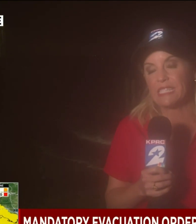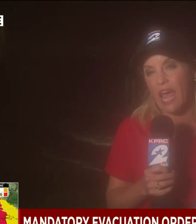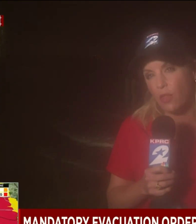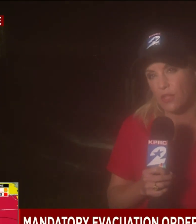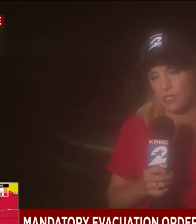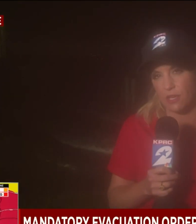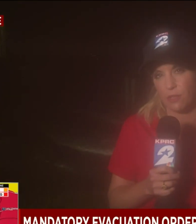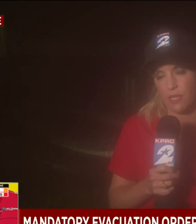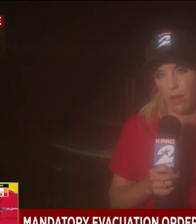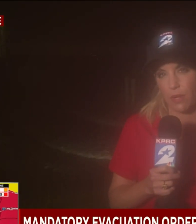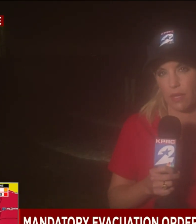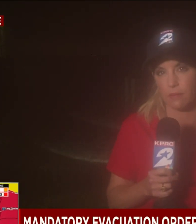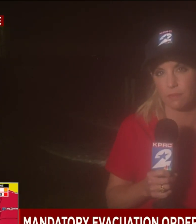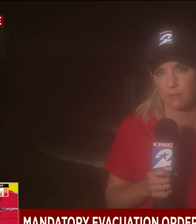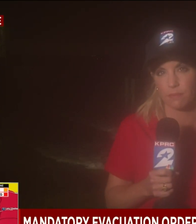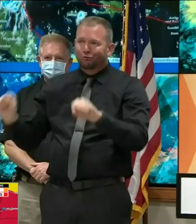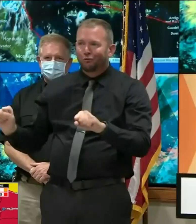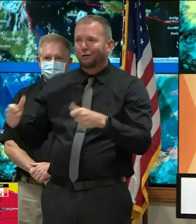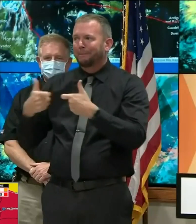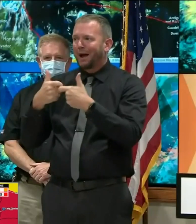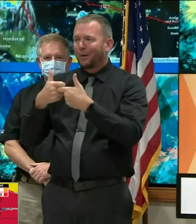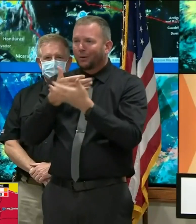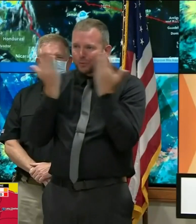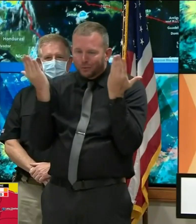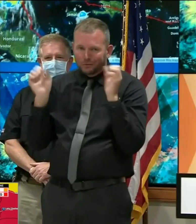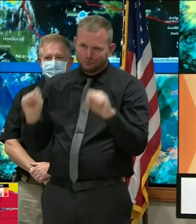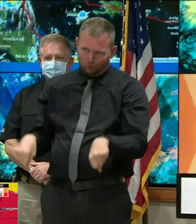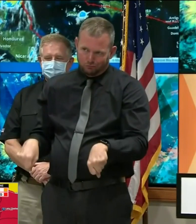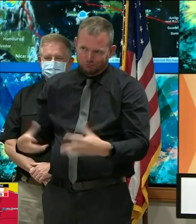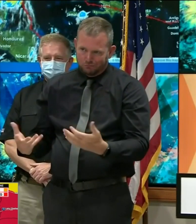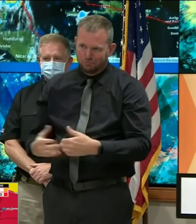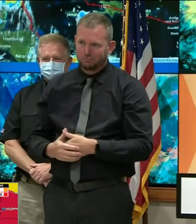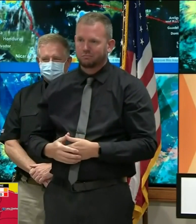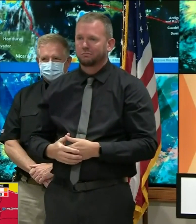there are some houses here just to my left. But Judge Lina Hidalgo yesterday issued a